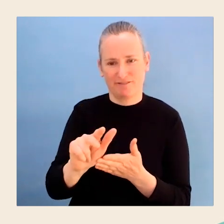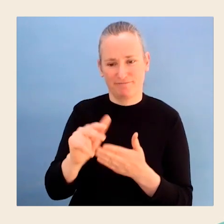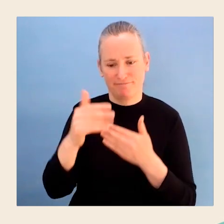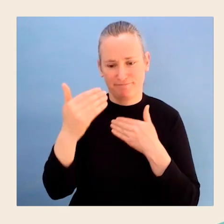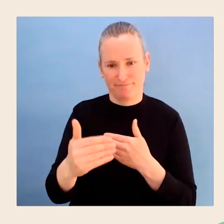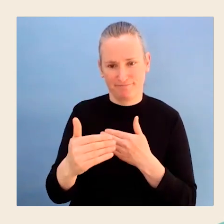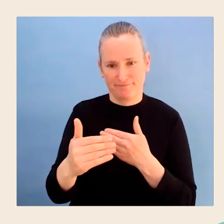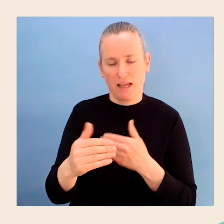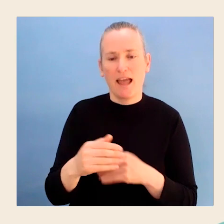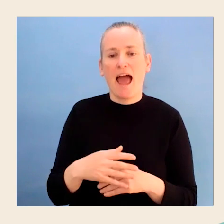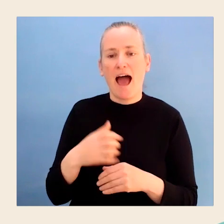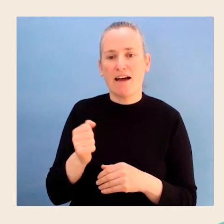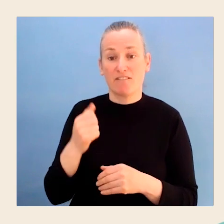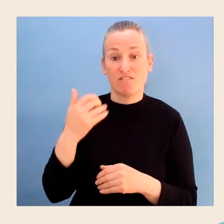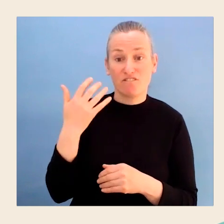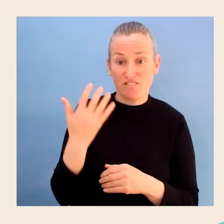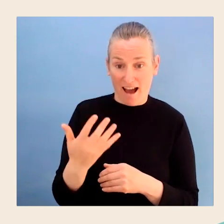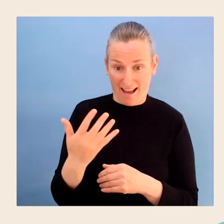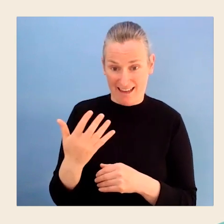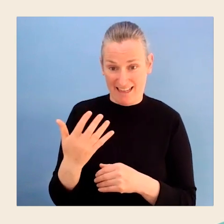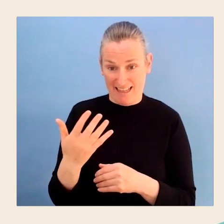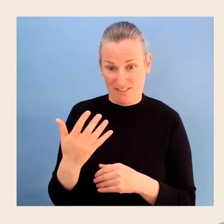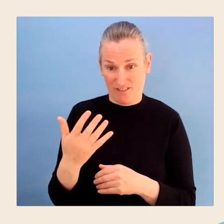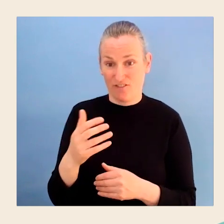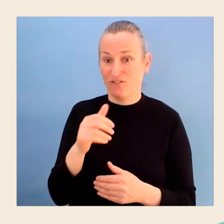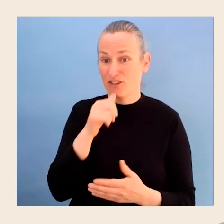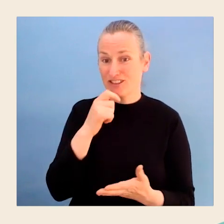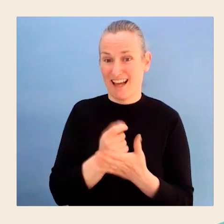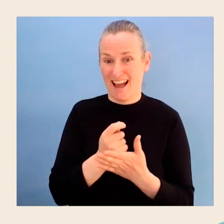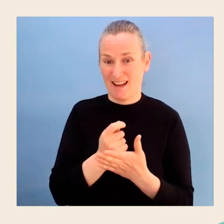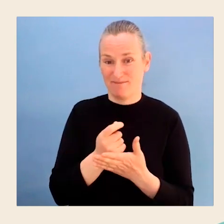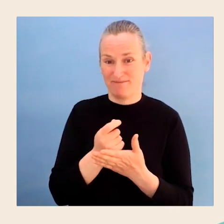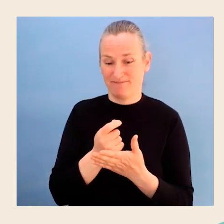There are about five original essays as well.